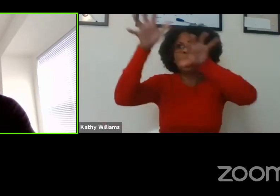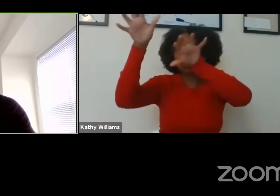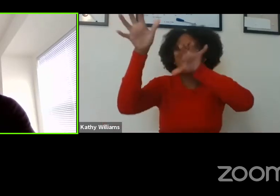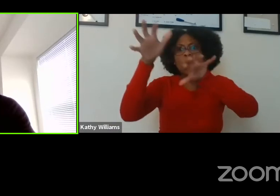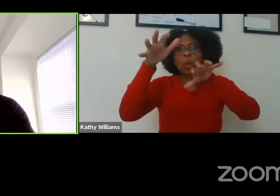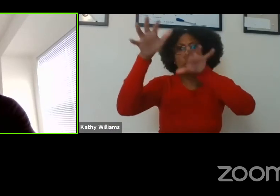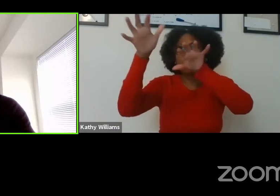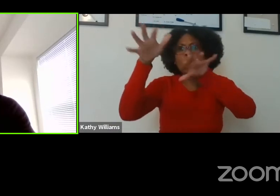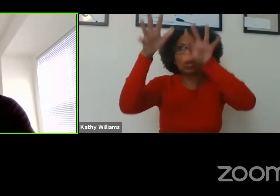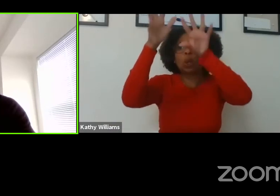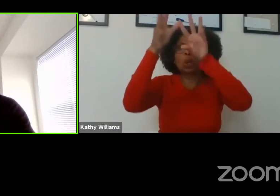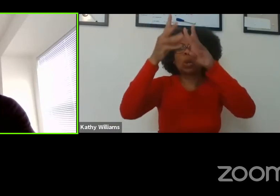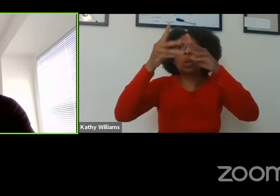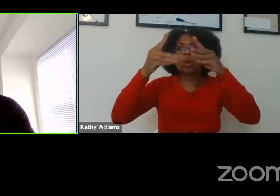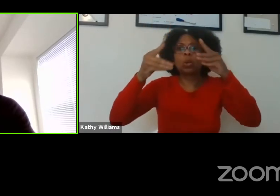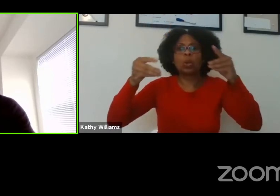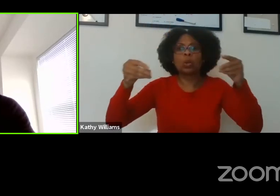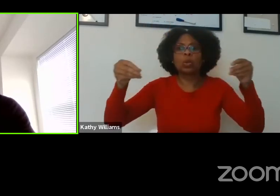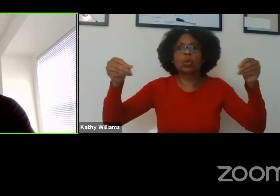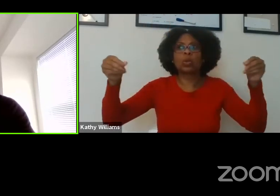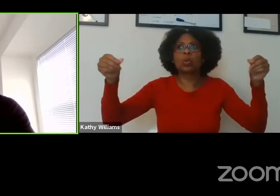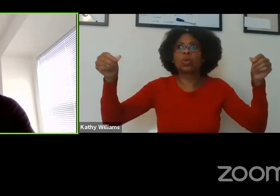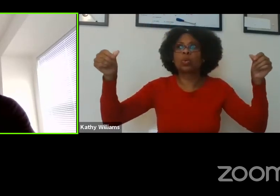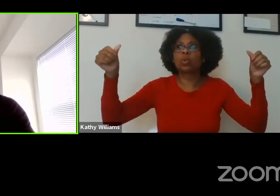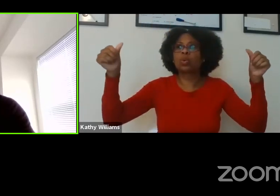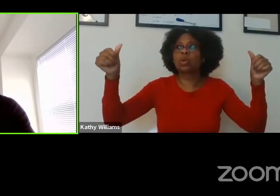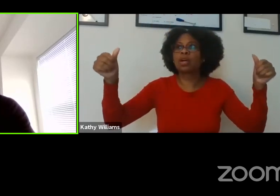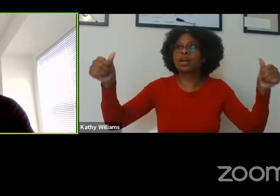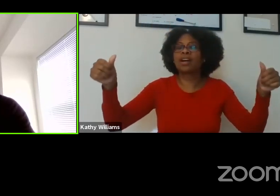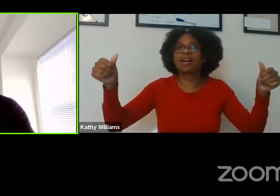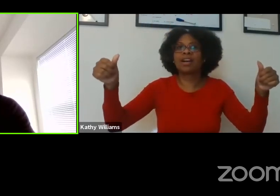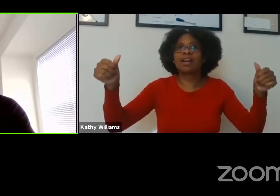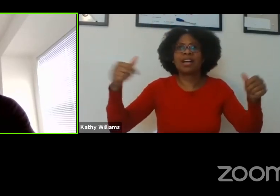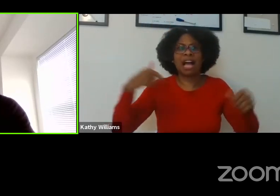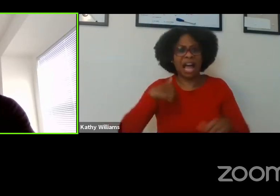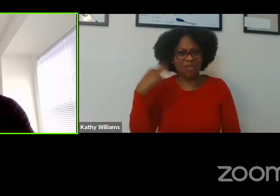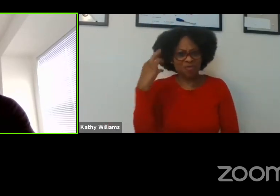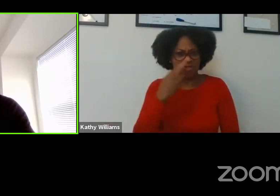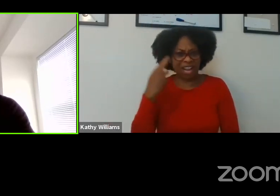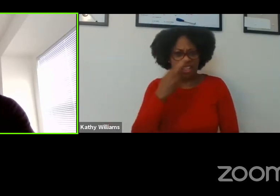realized that that night I overcame my fear of, like, darkness.